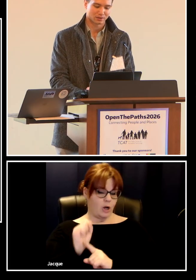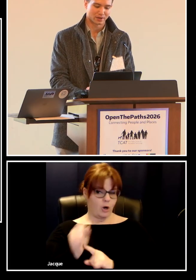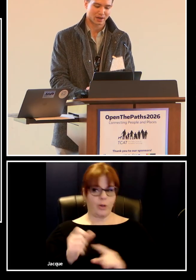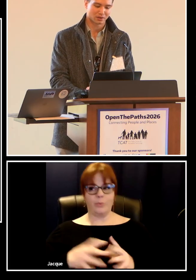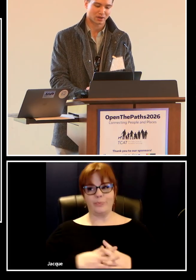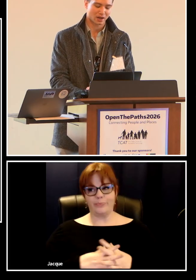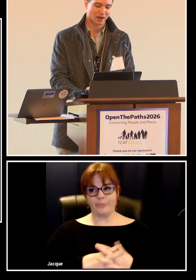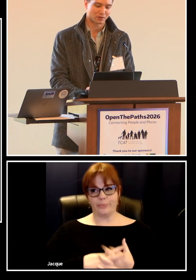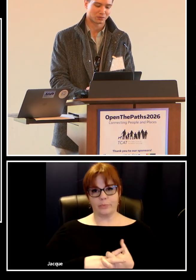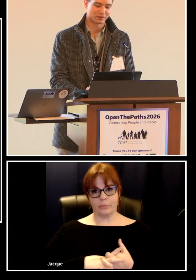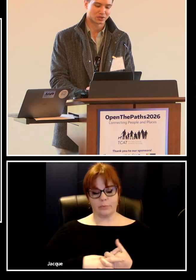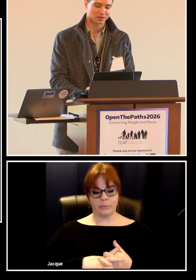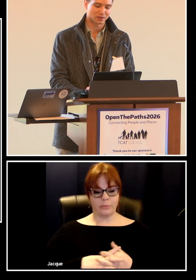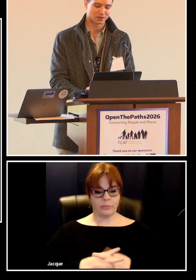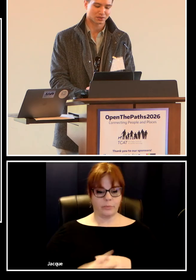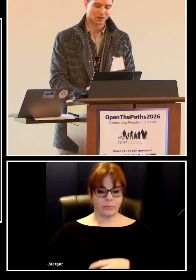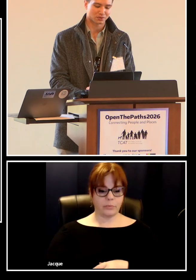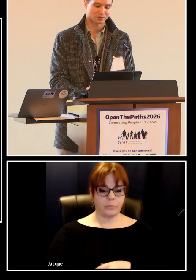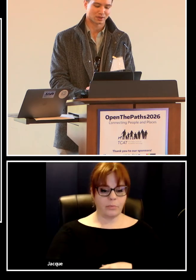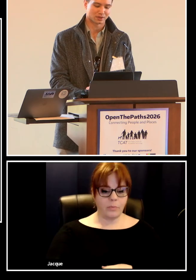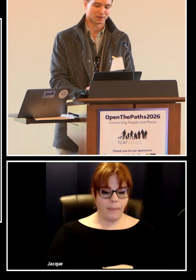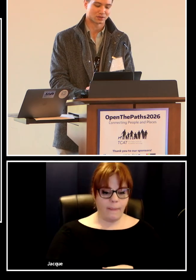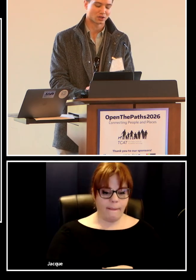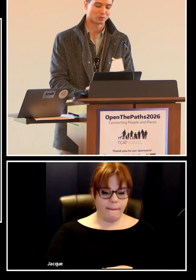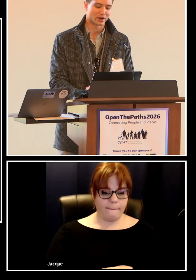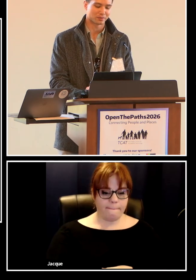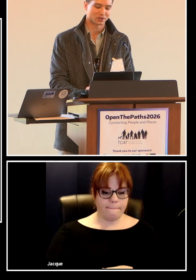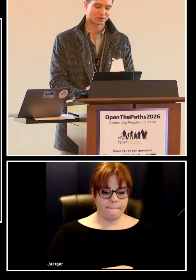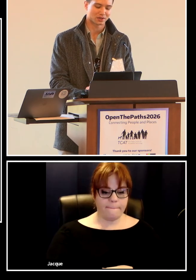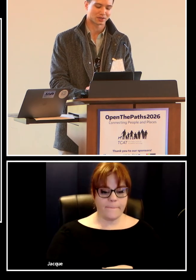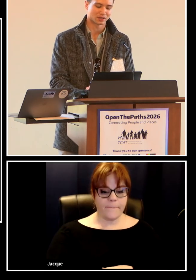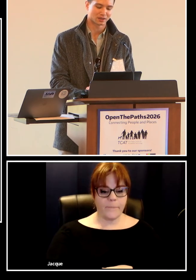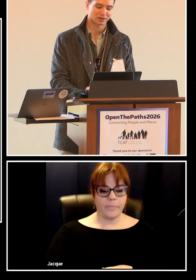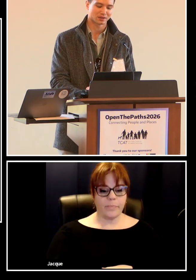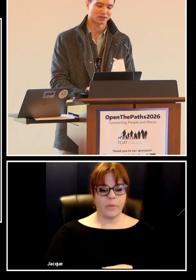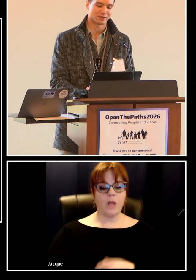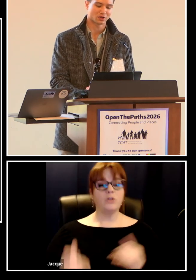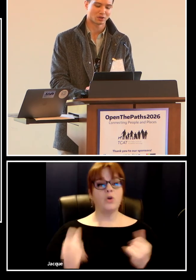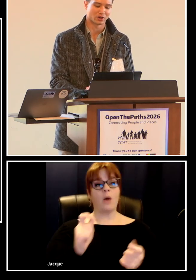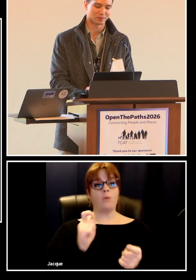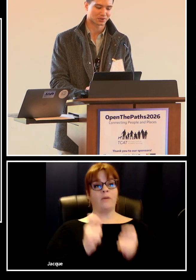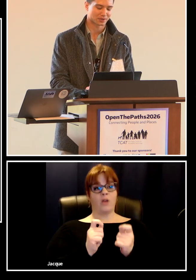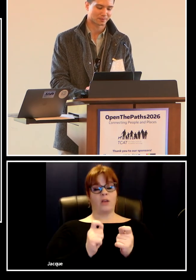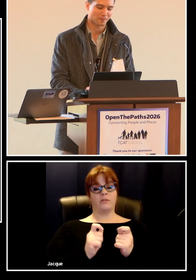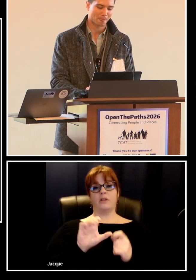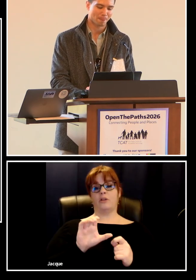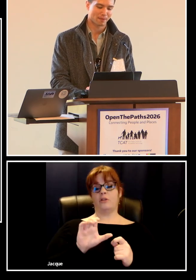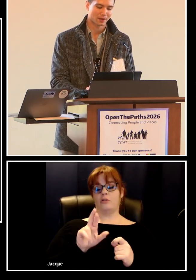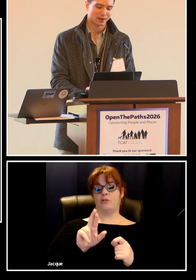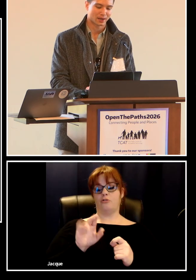So now we've adjusted this cross the this curb ramp this crossing to have curb ramps